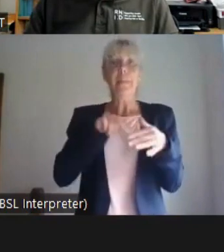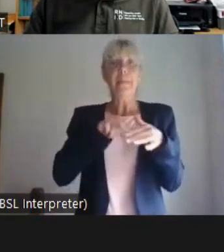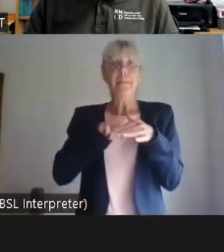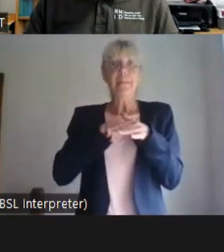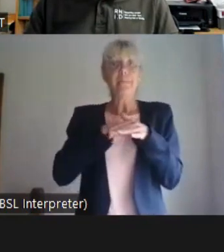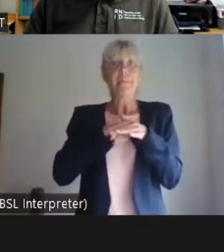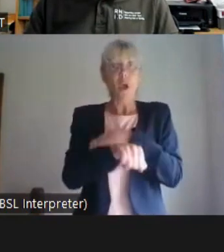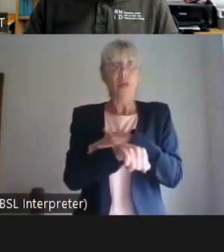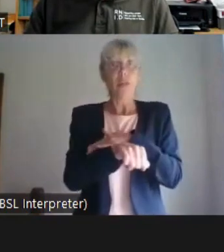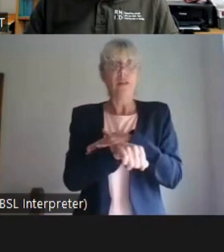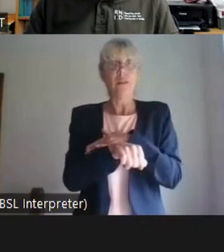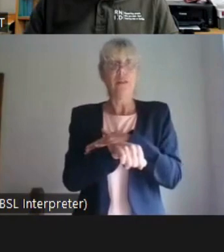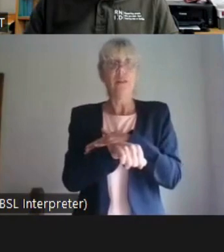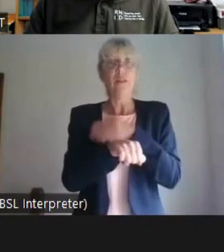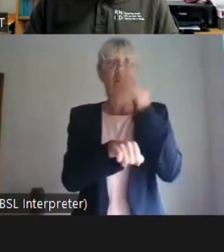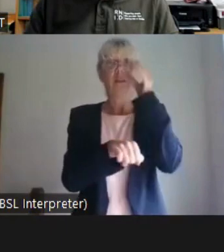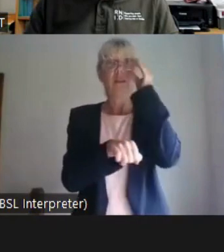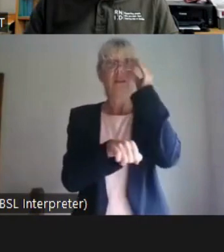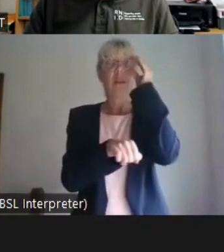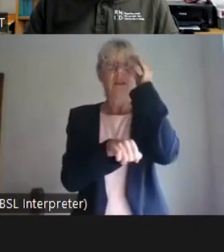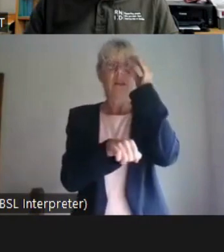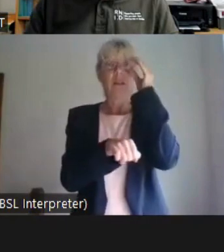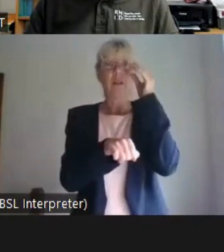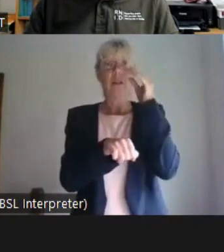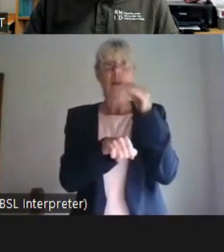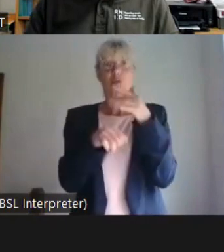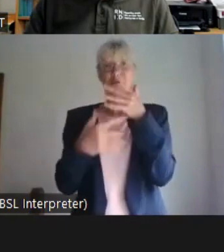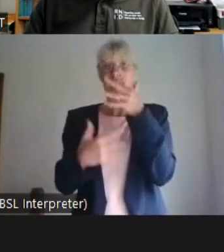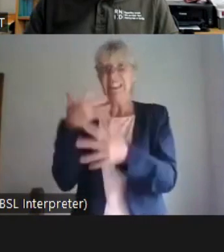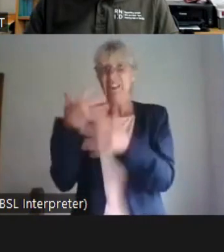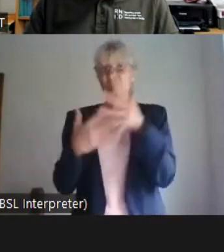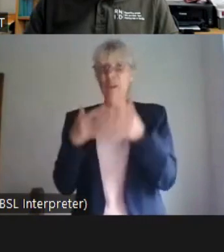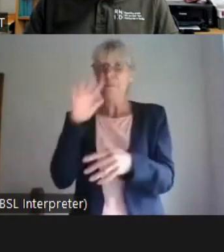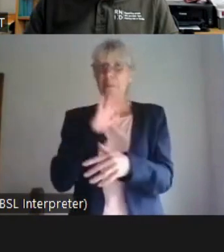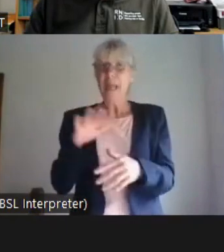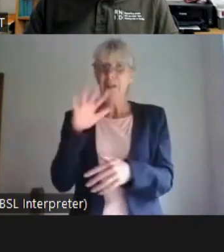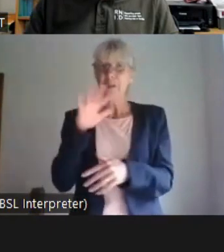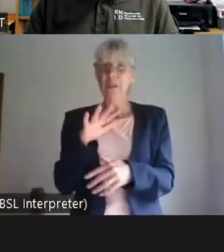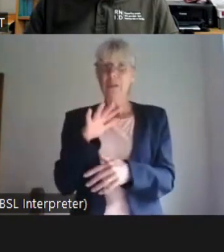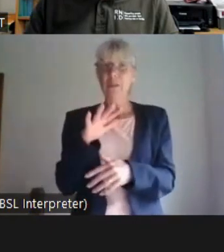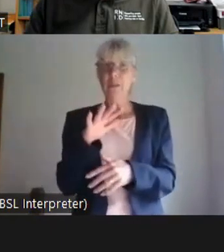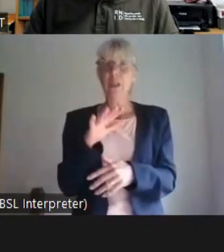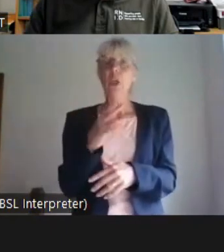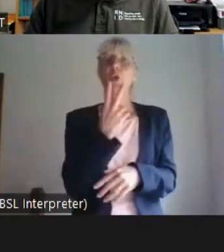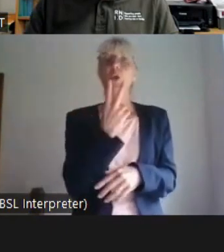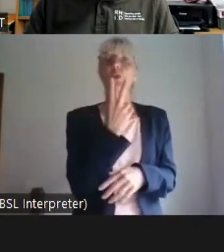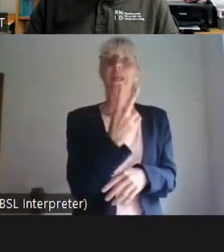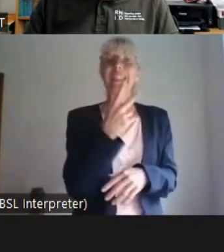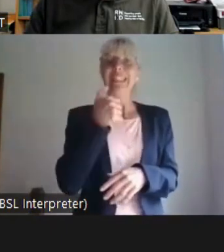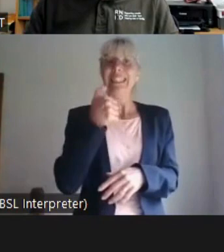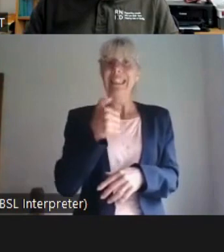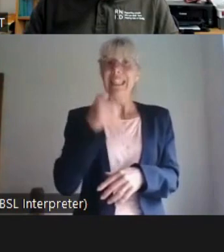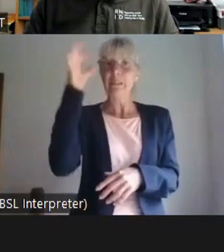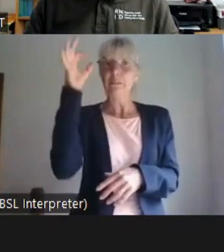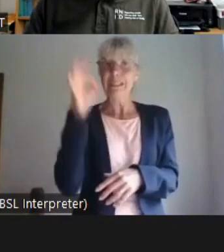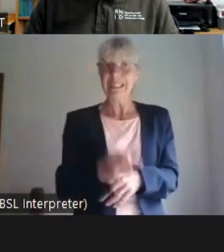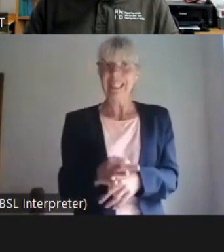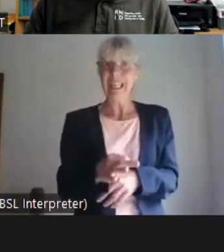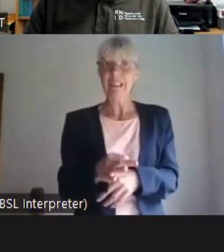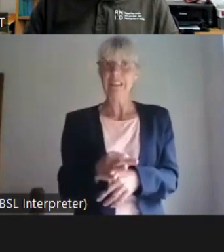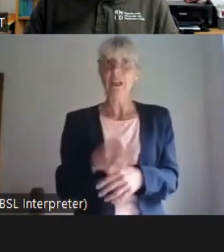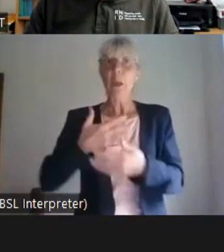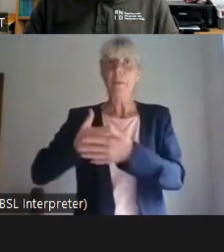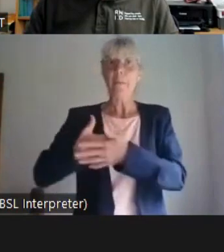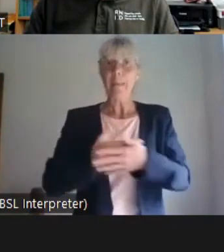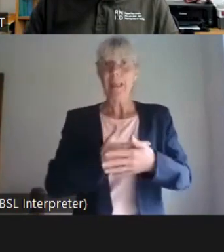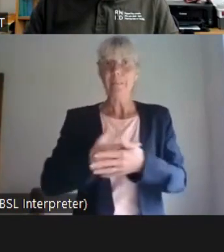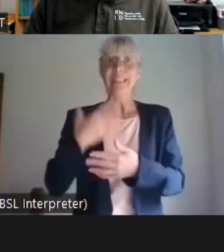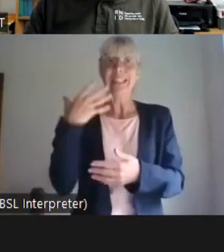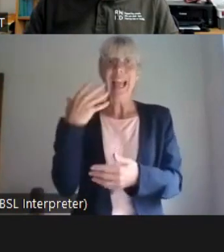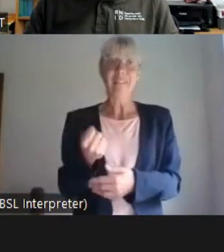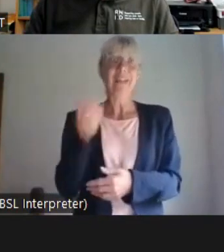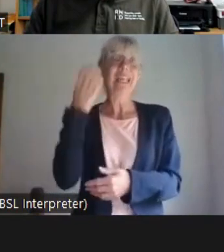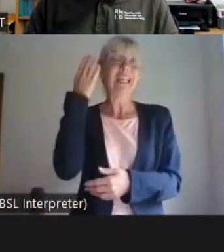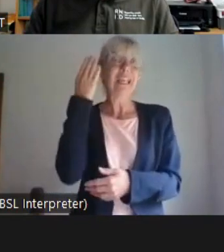um with the results I've got is about 26 of babies will have a hearing loss which is um in the main I